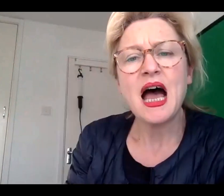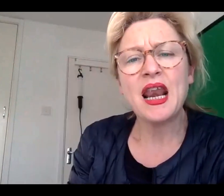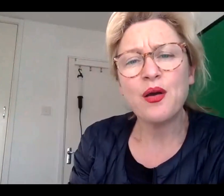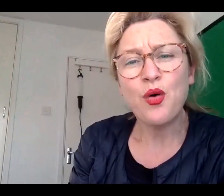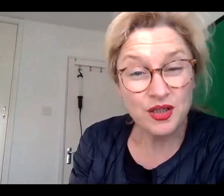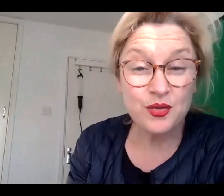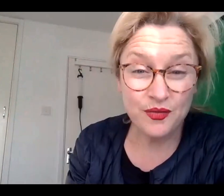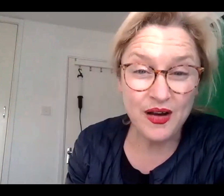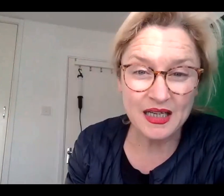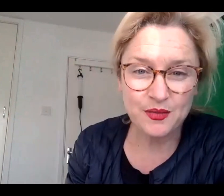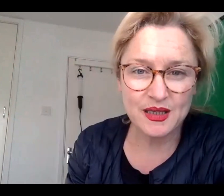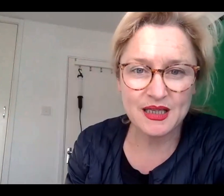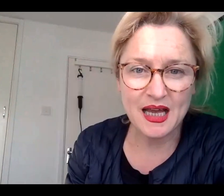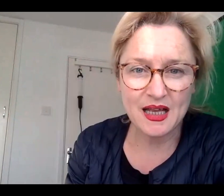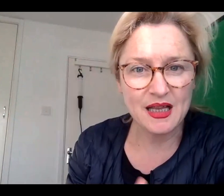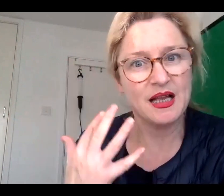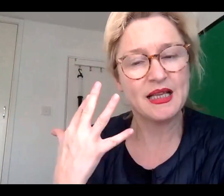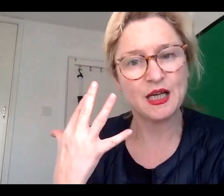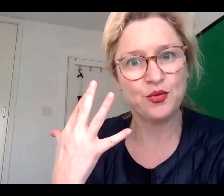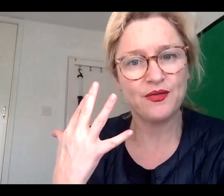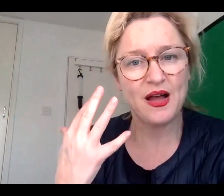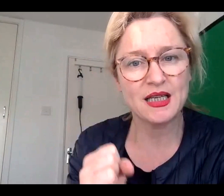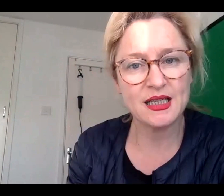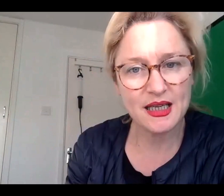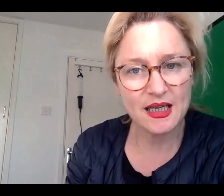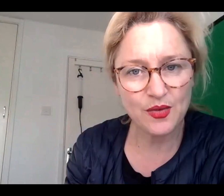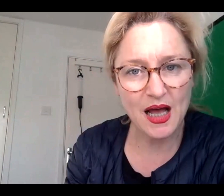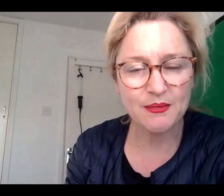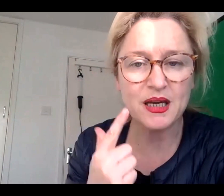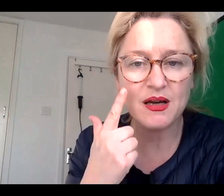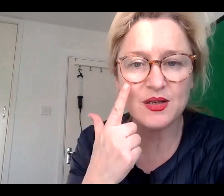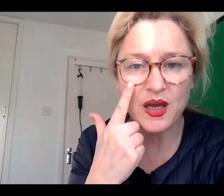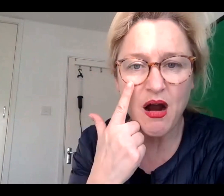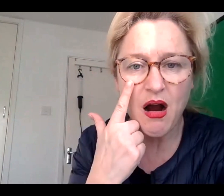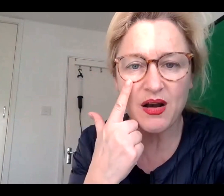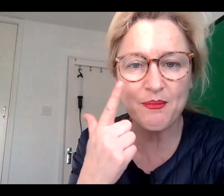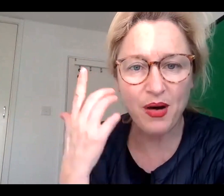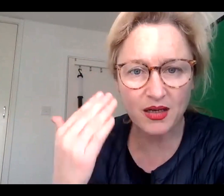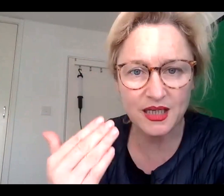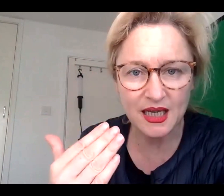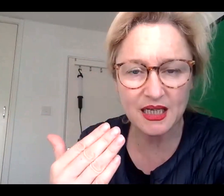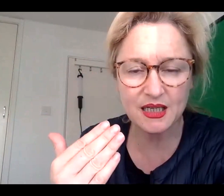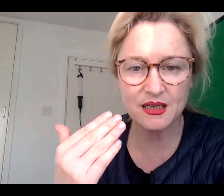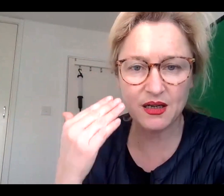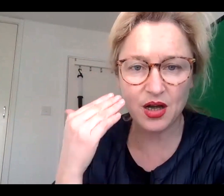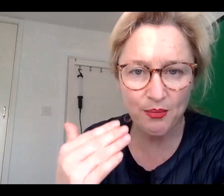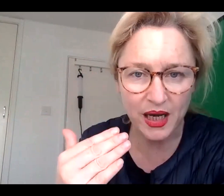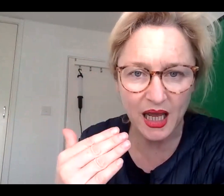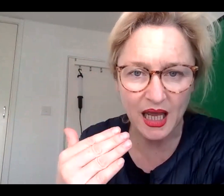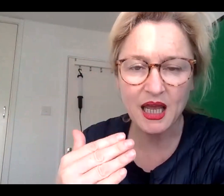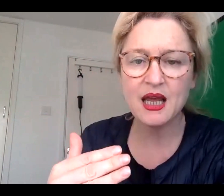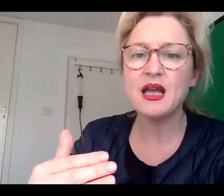and I wanted to inflect it with a sexual fantasy as well because we are an embodied company,